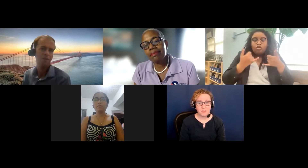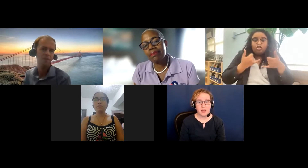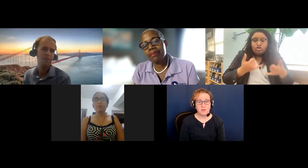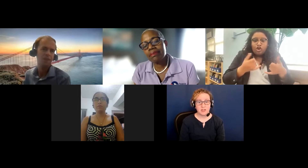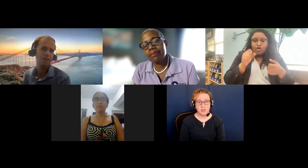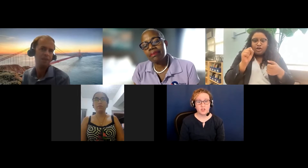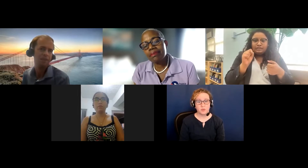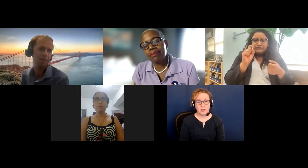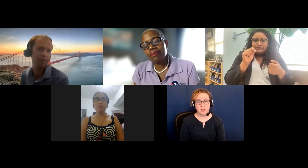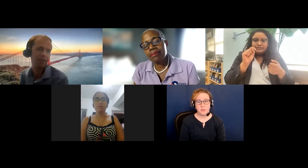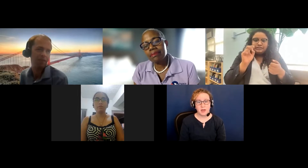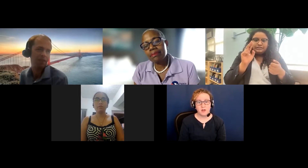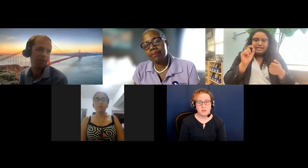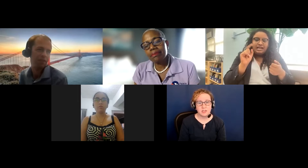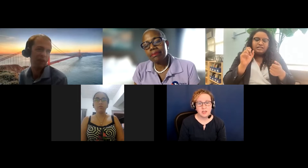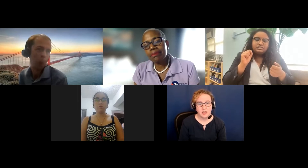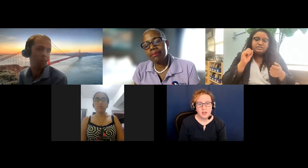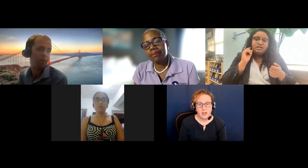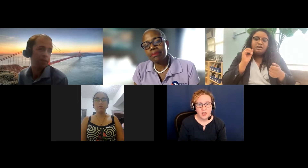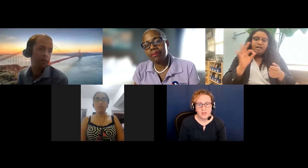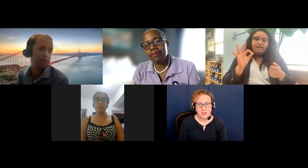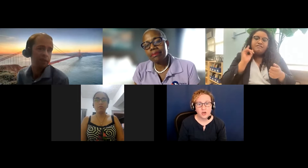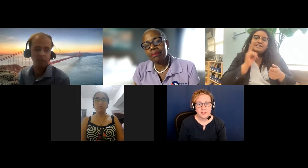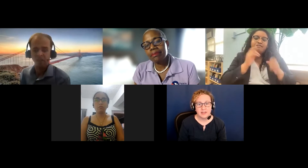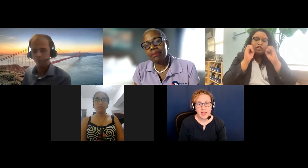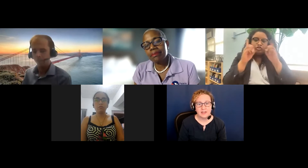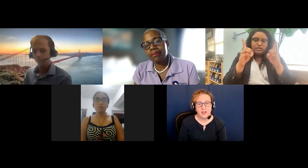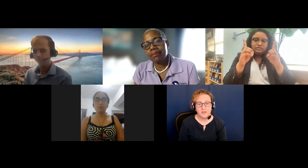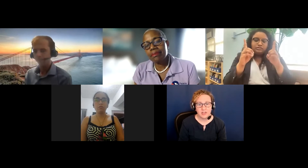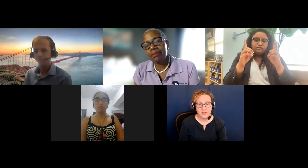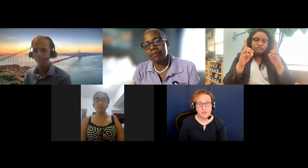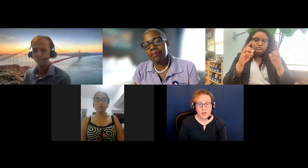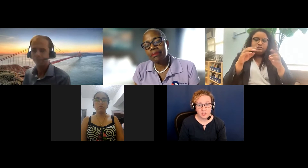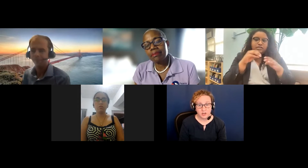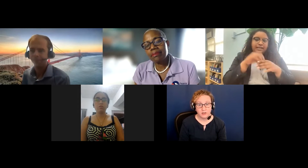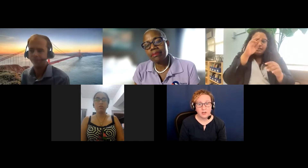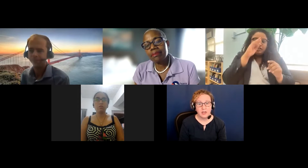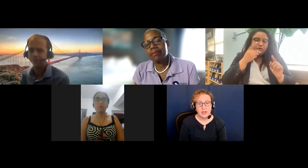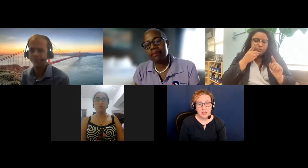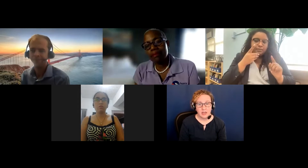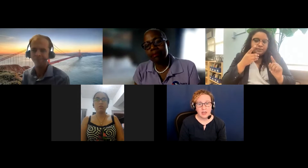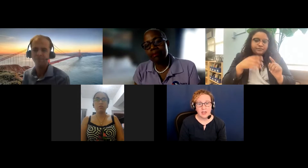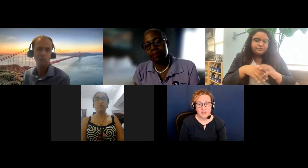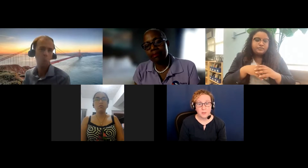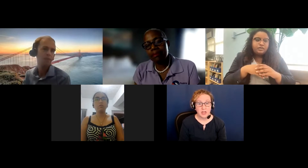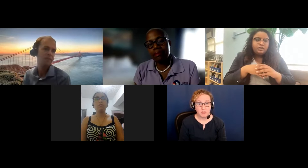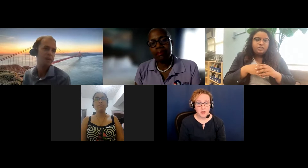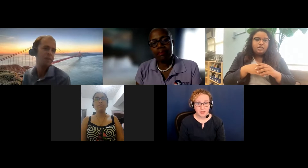My research was about the current status of Deaf education in the Dominican Republic.